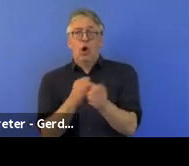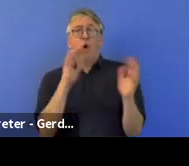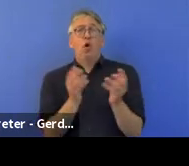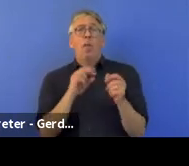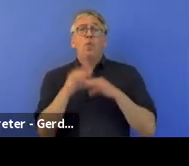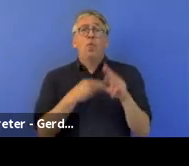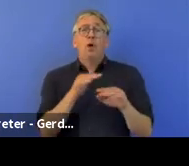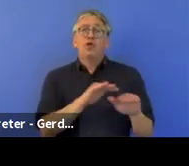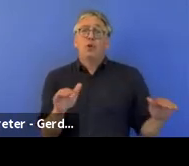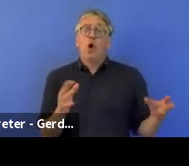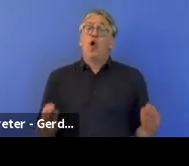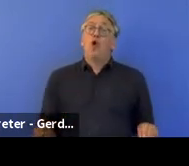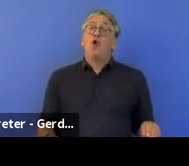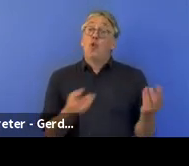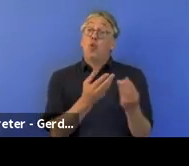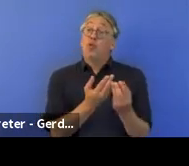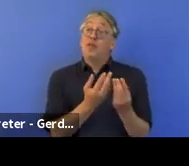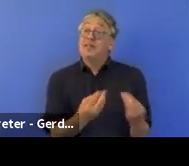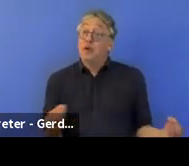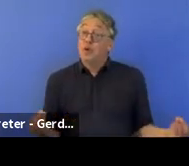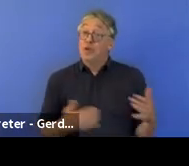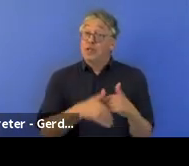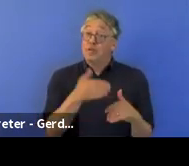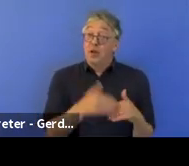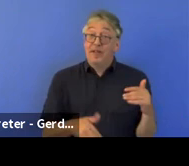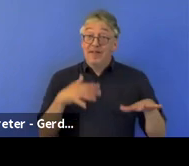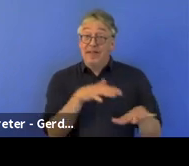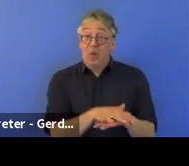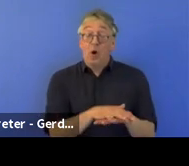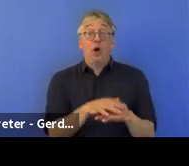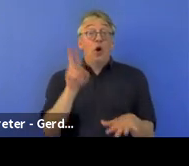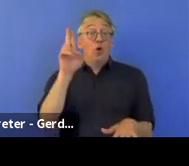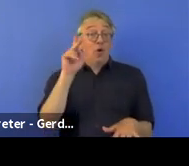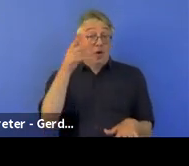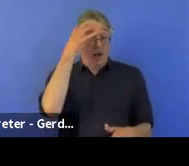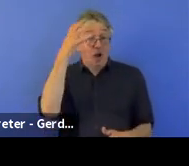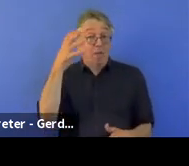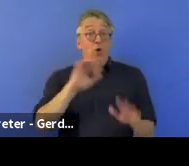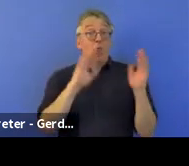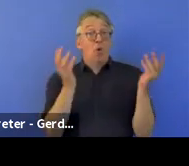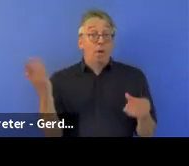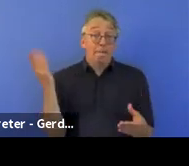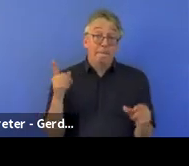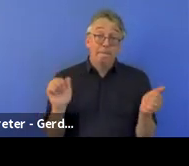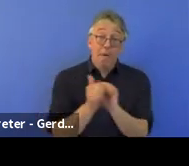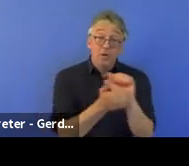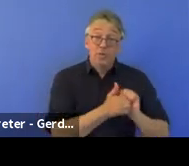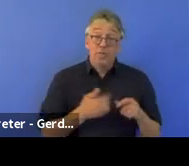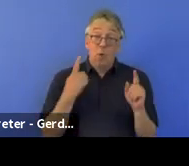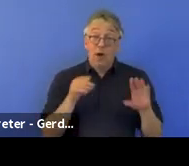sidelined. We stand with the World Bank. Sightsavers, Leonard Cheshire, the Commonwealth children, youth with